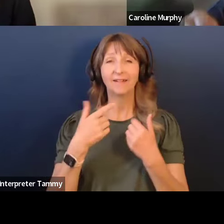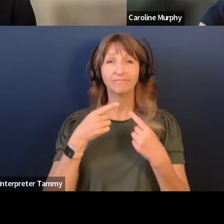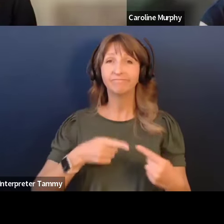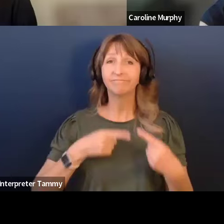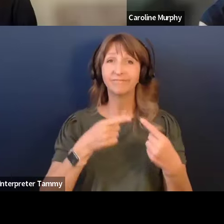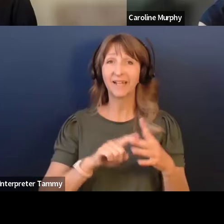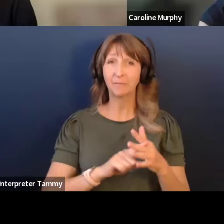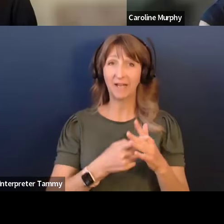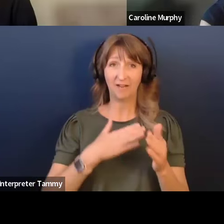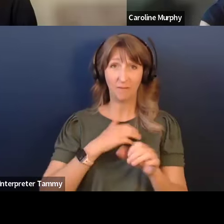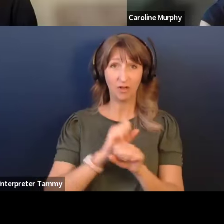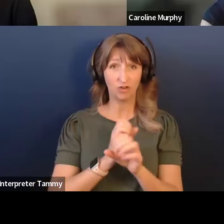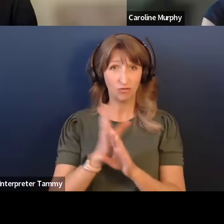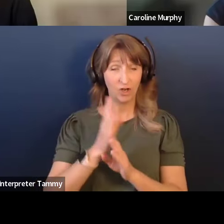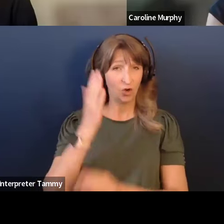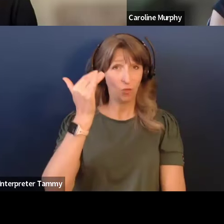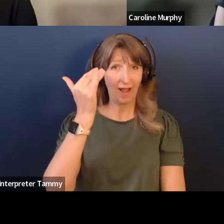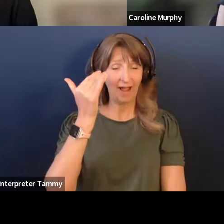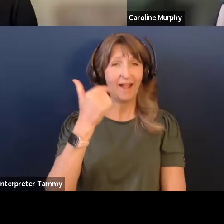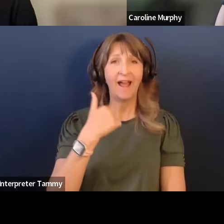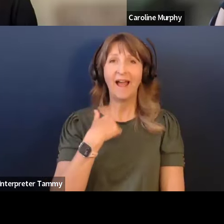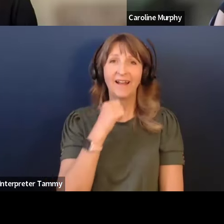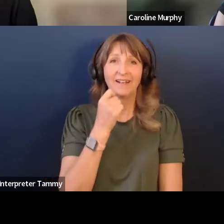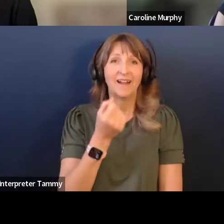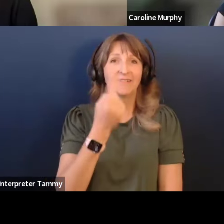the beginning of my career is because I didn't understand how to find community